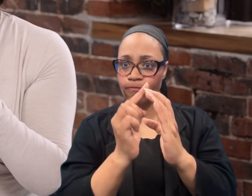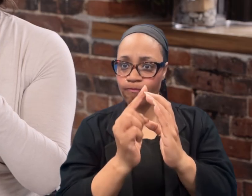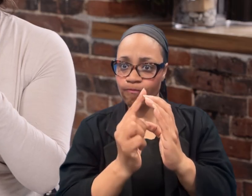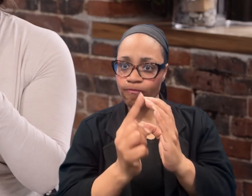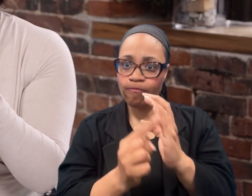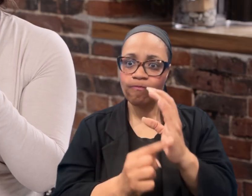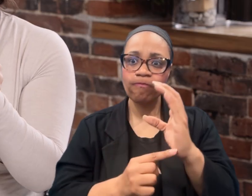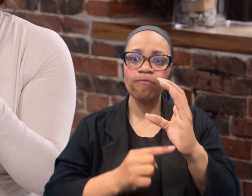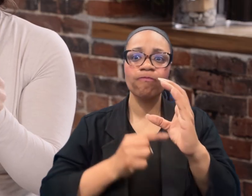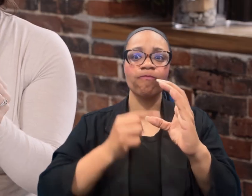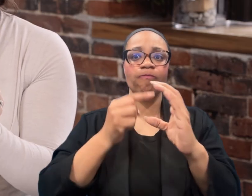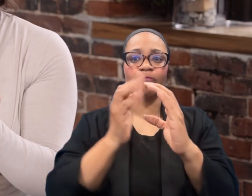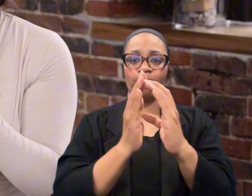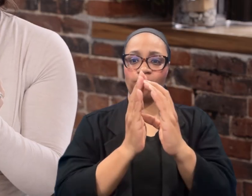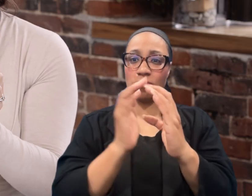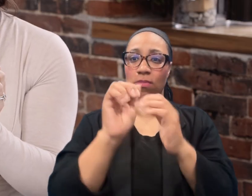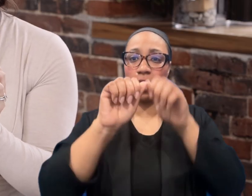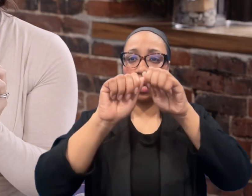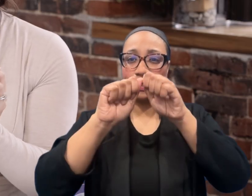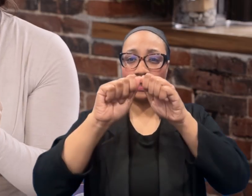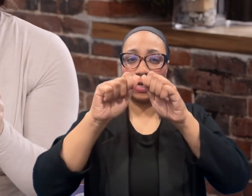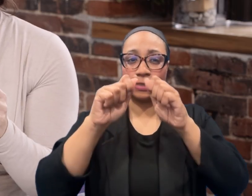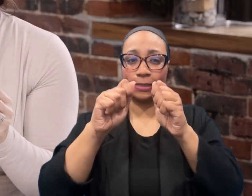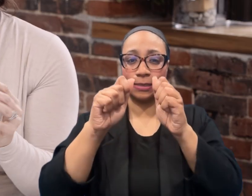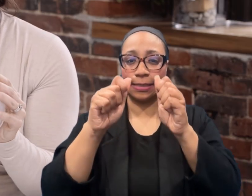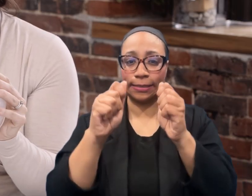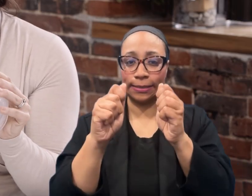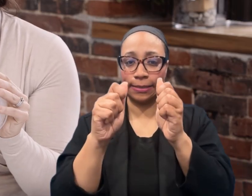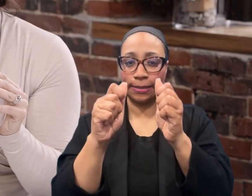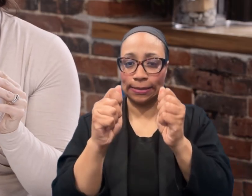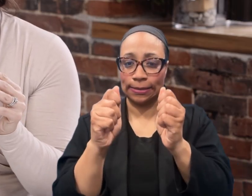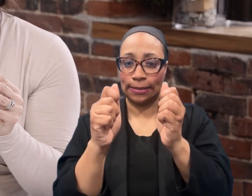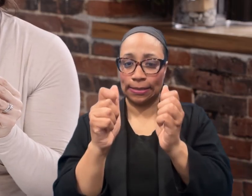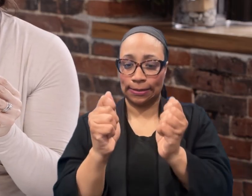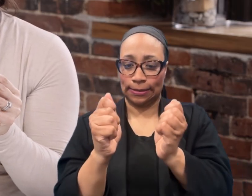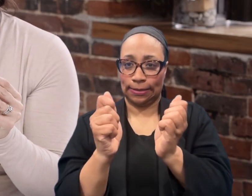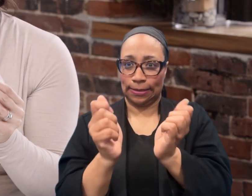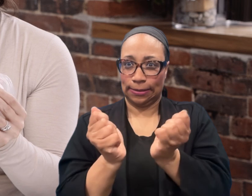with the pour spout. Everything should be fully sealed all the way around.